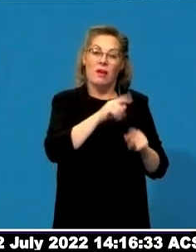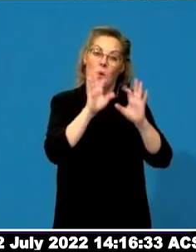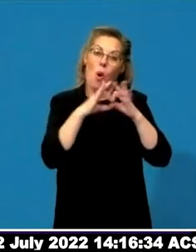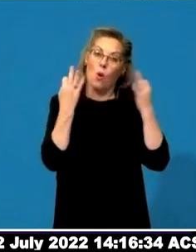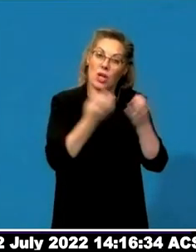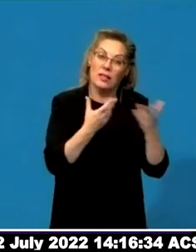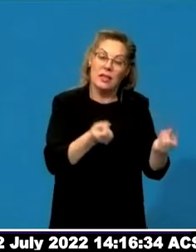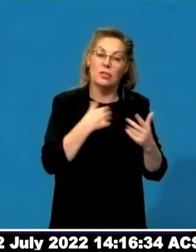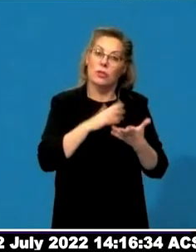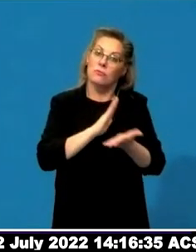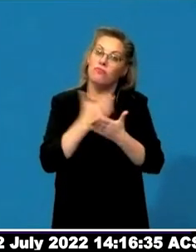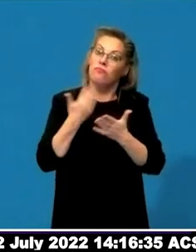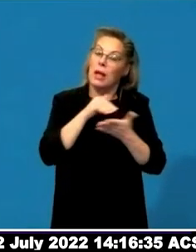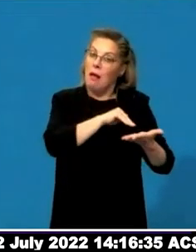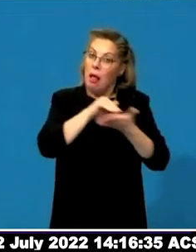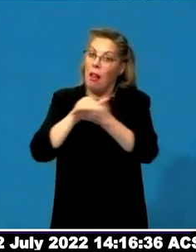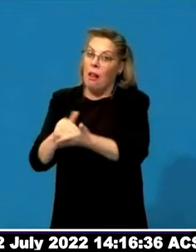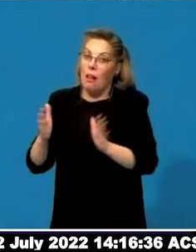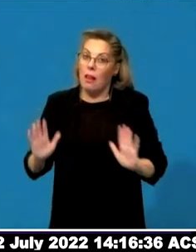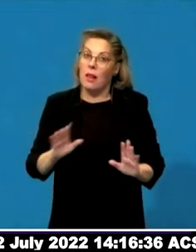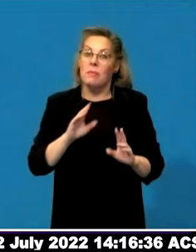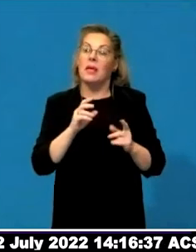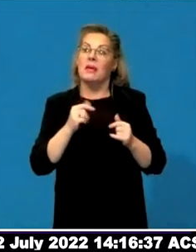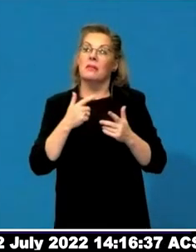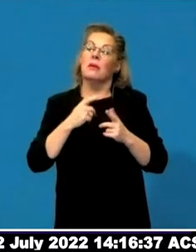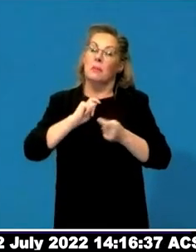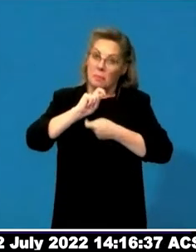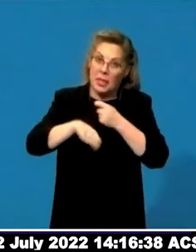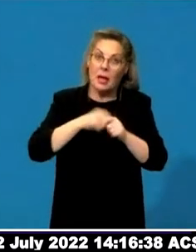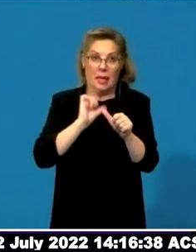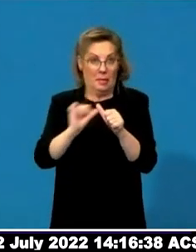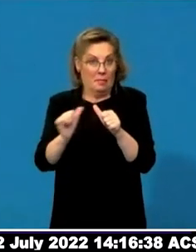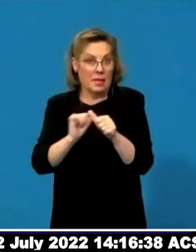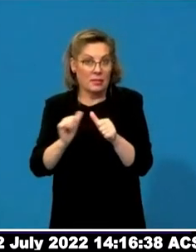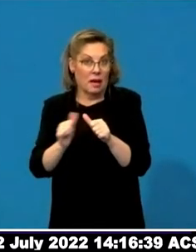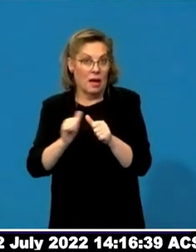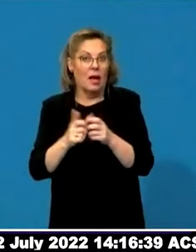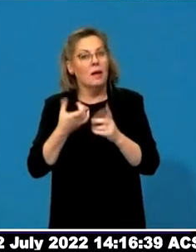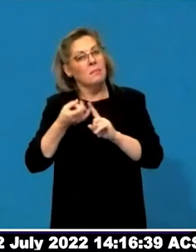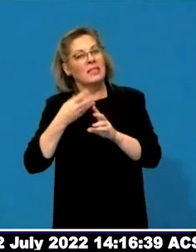But I think that - I mean, we've got examples of people with disability